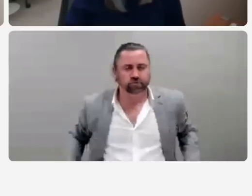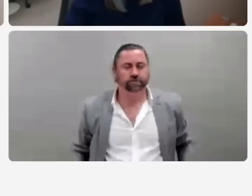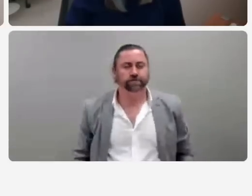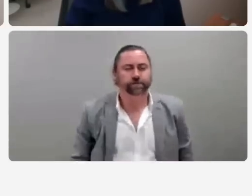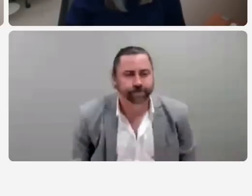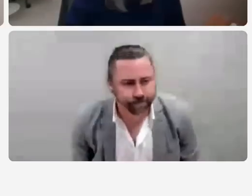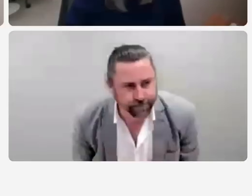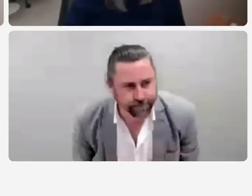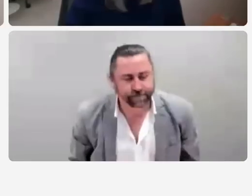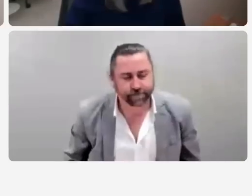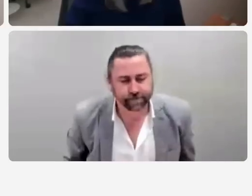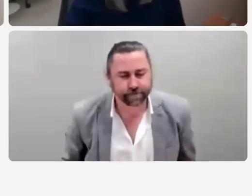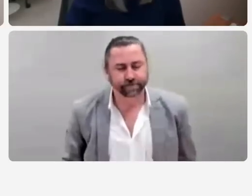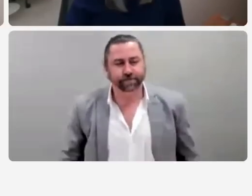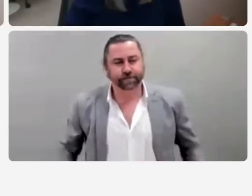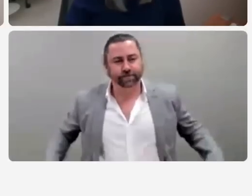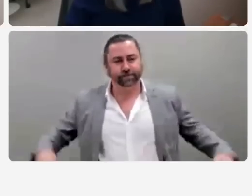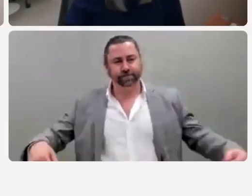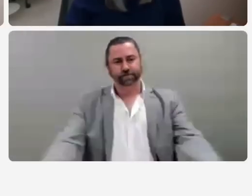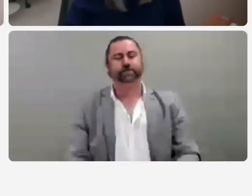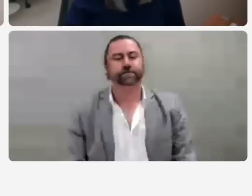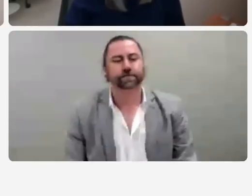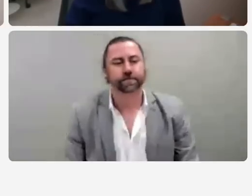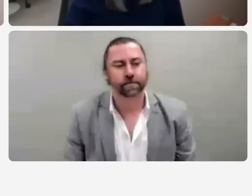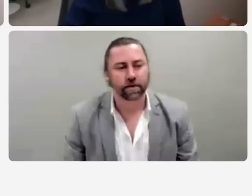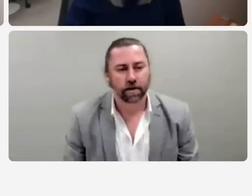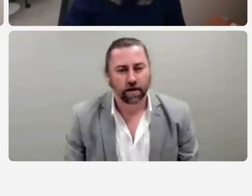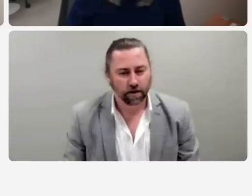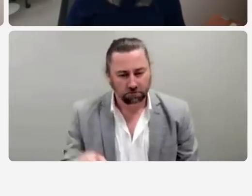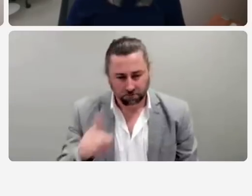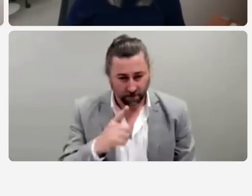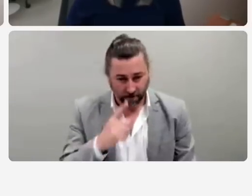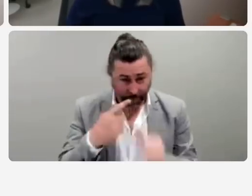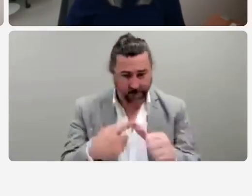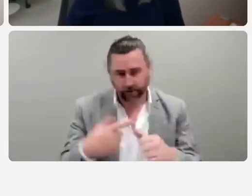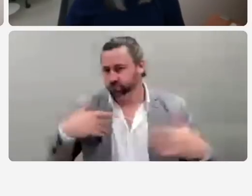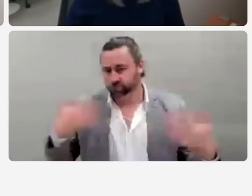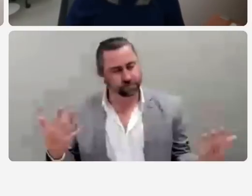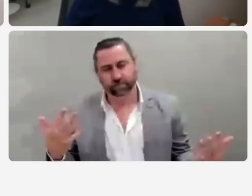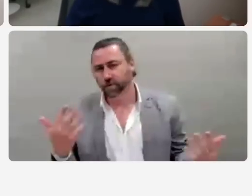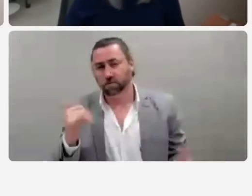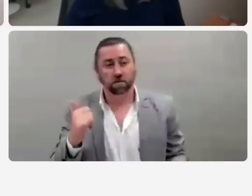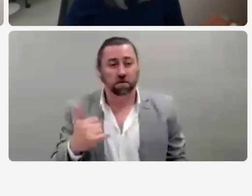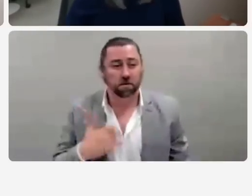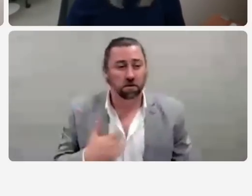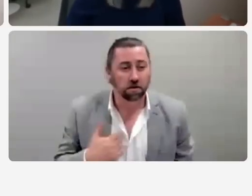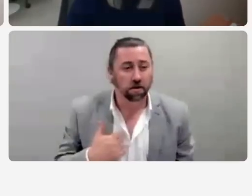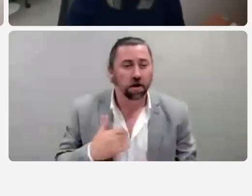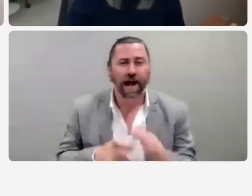we've only got people that can't answer all of it. So the general question. Sorry I might have to leave early so I'll ask now.